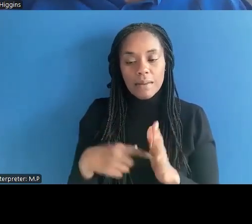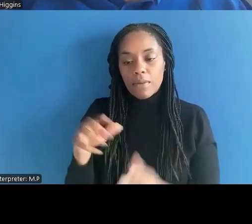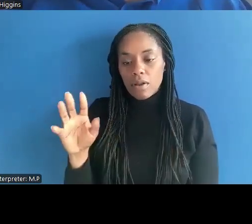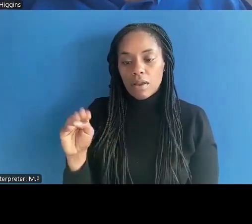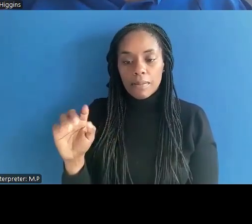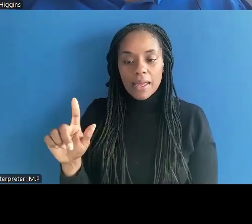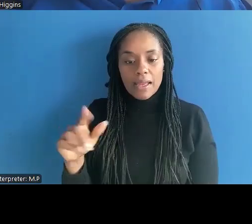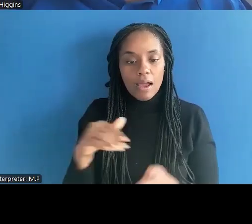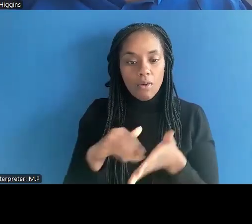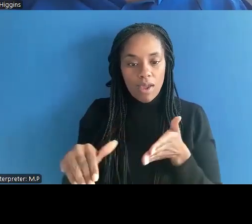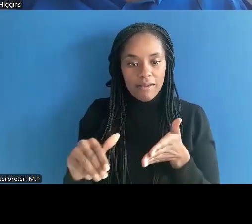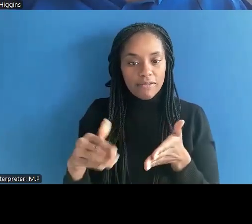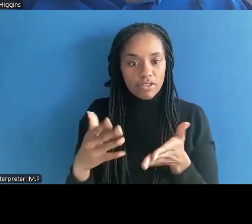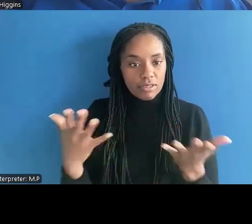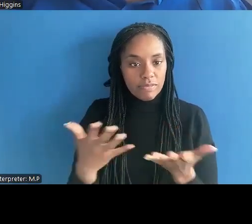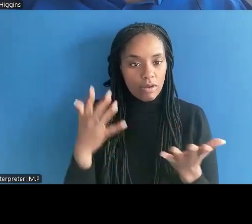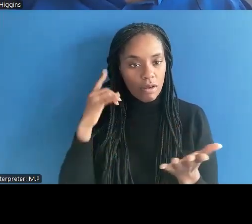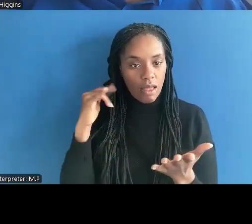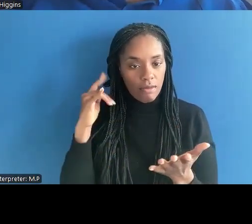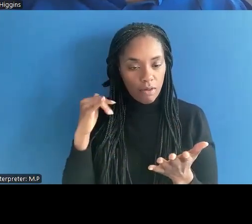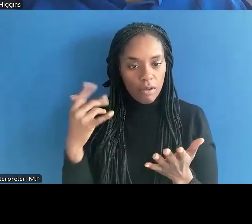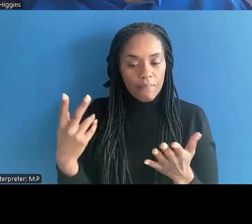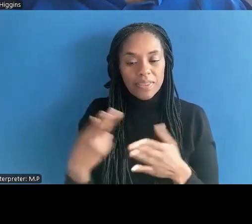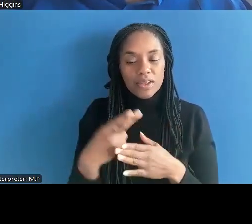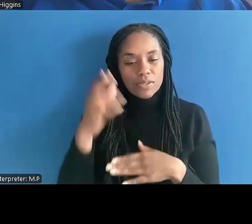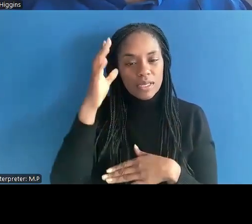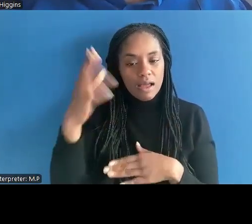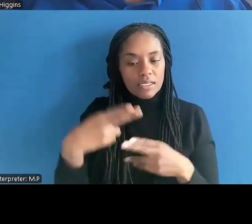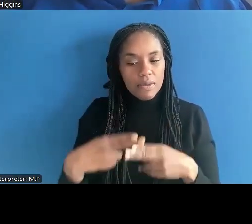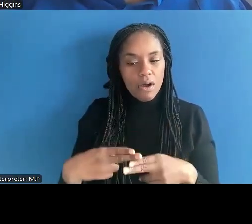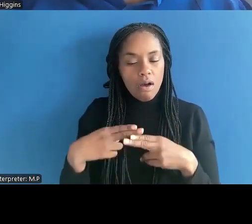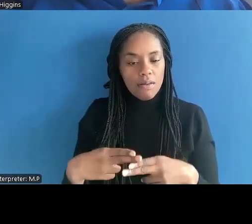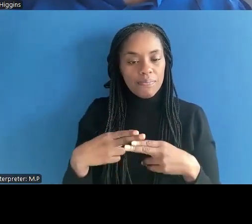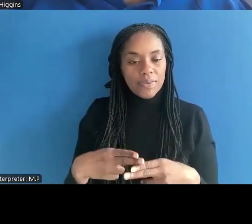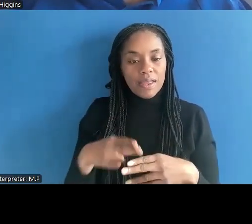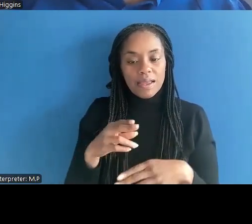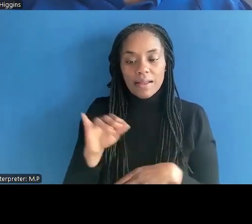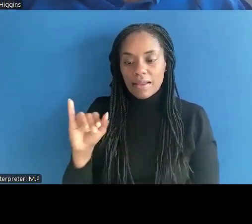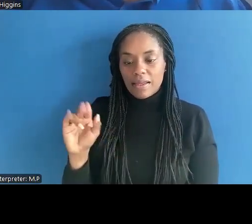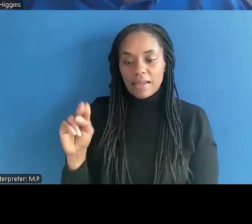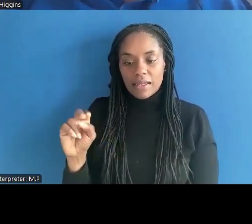And they use a concept called Institute institutional deeming.